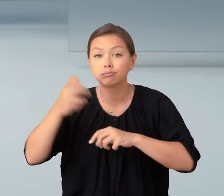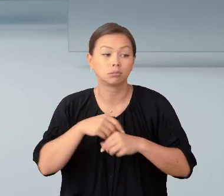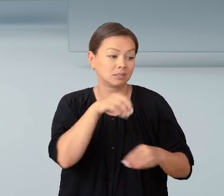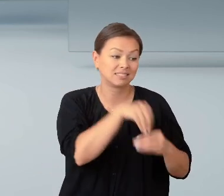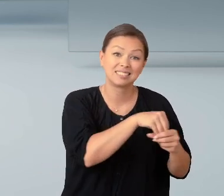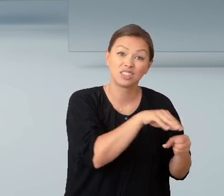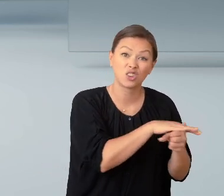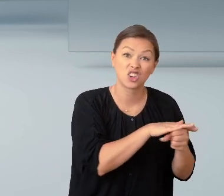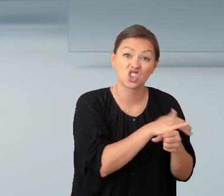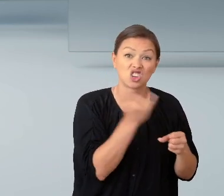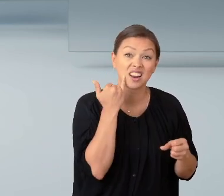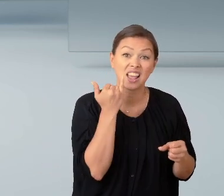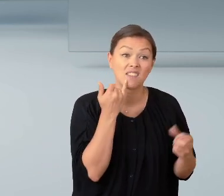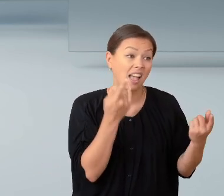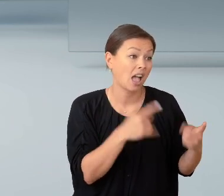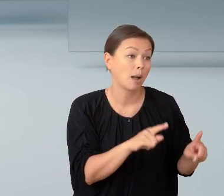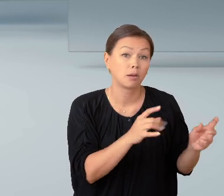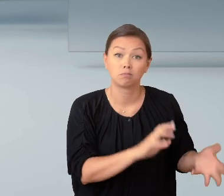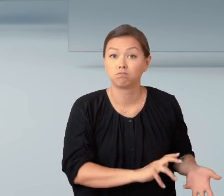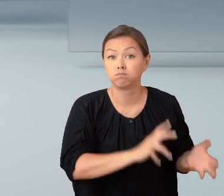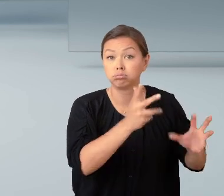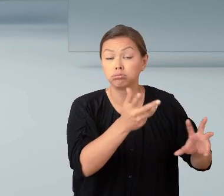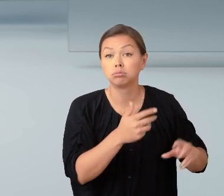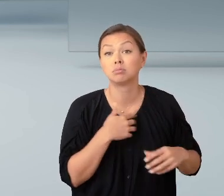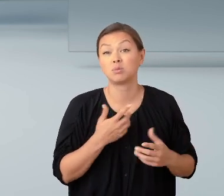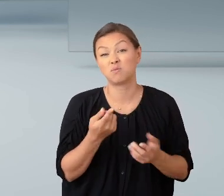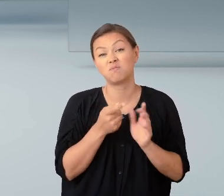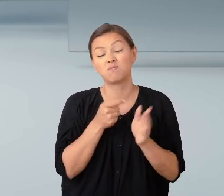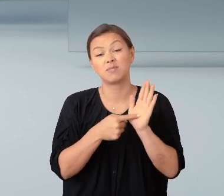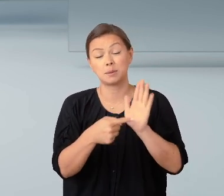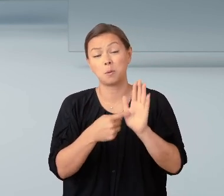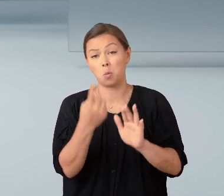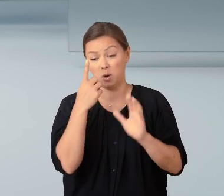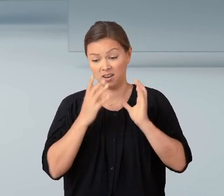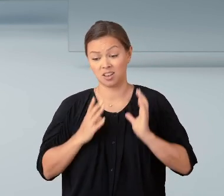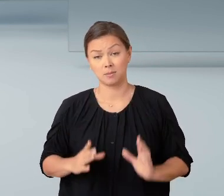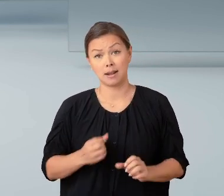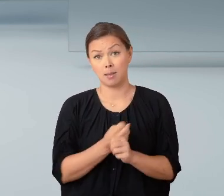setup. We had a customer last year, had a fire, lost everything.